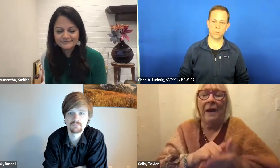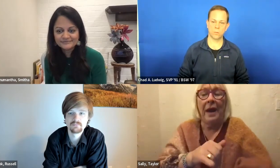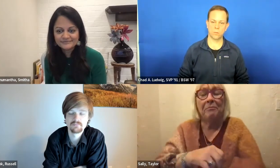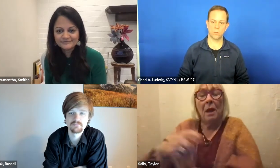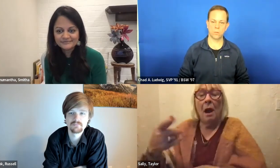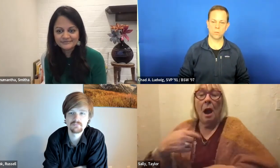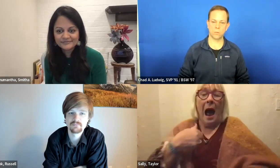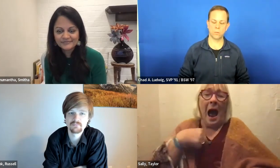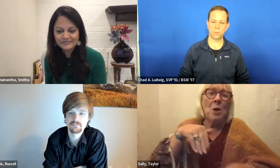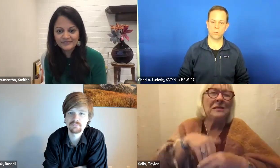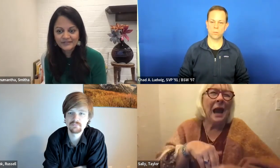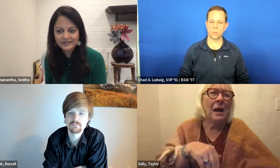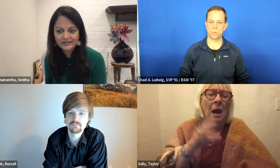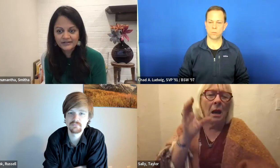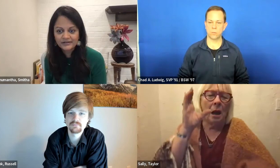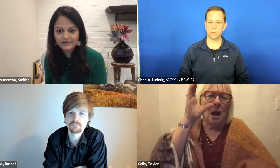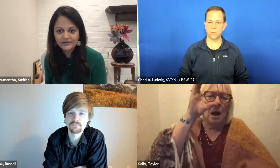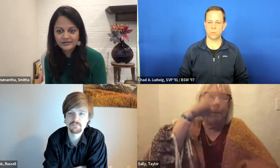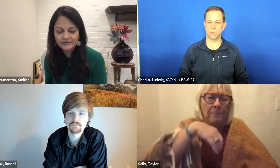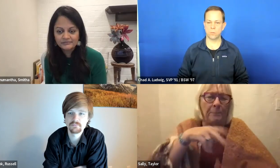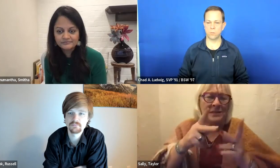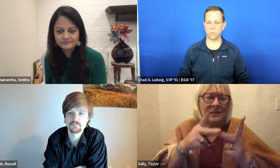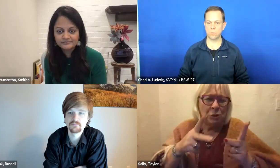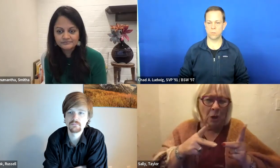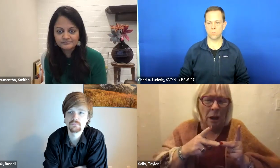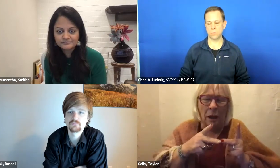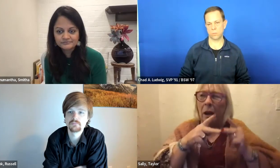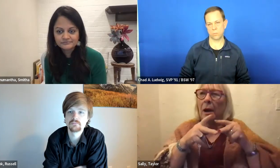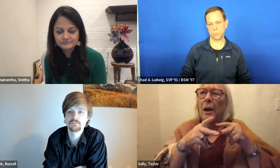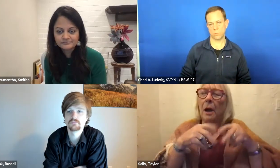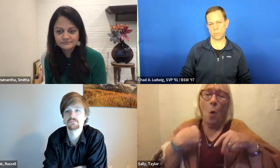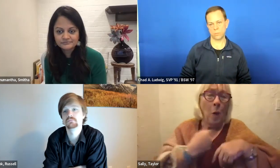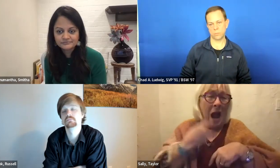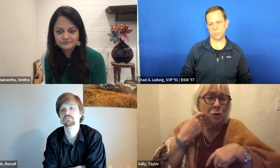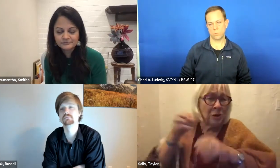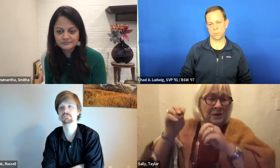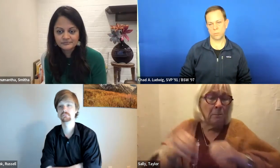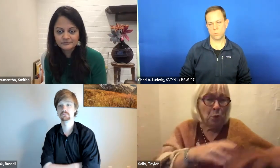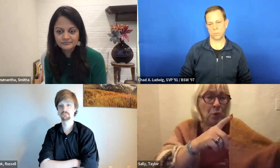Oh, I'm happy you brought that up, Smitha. I was in a very odd position.